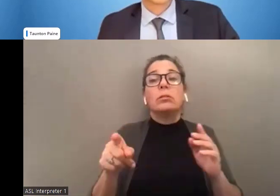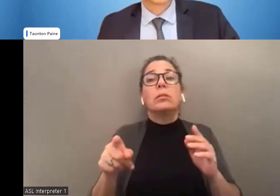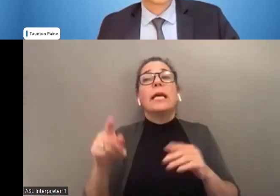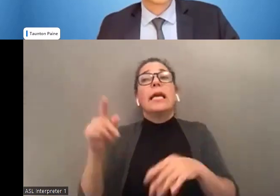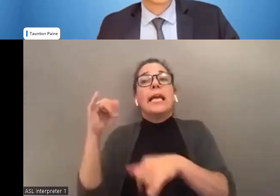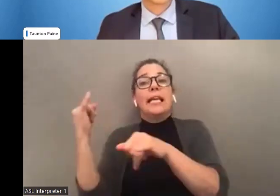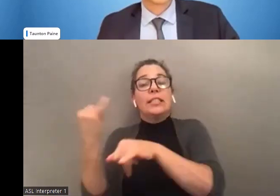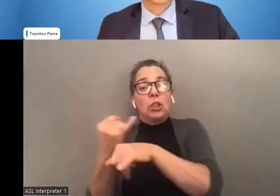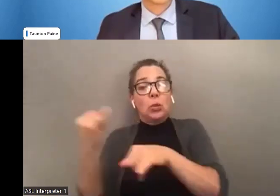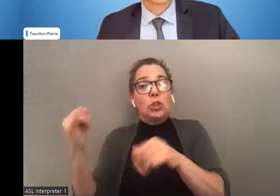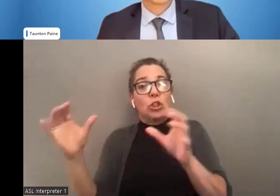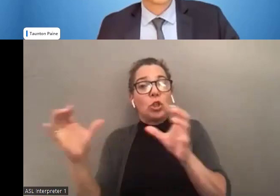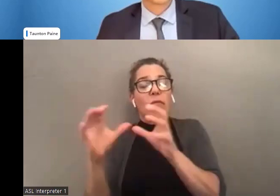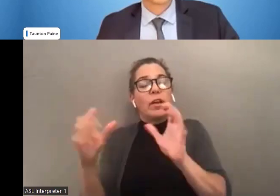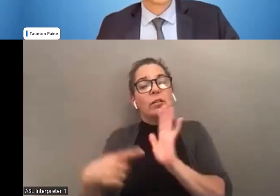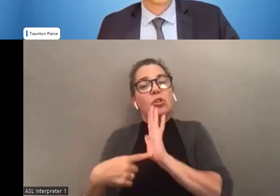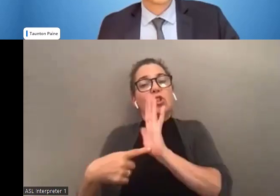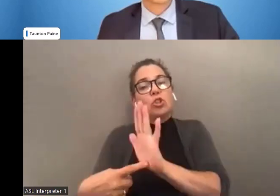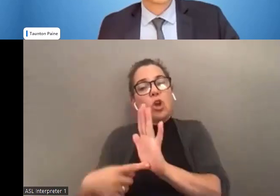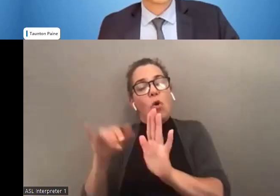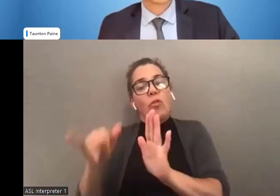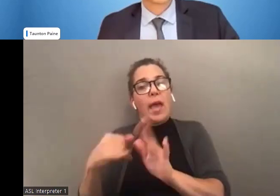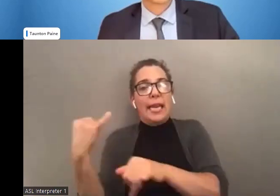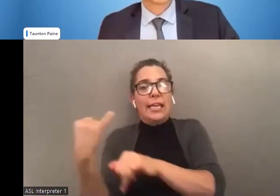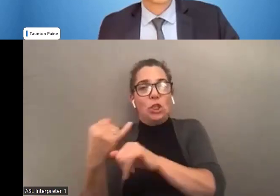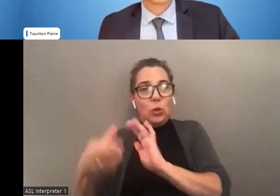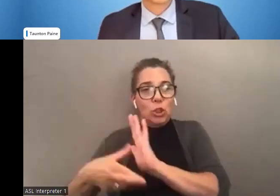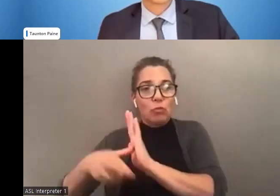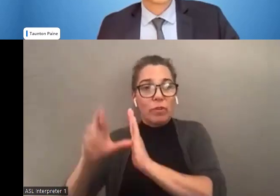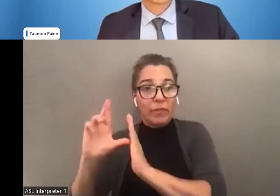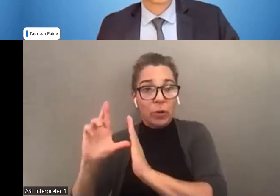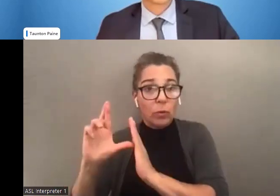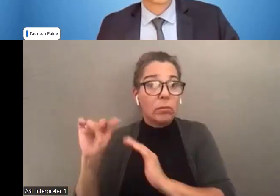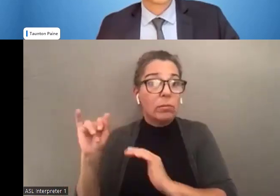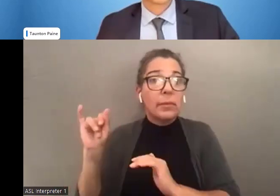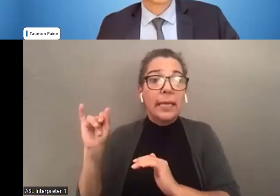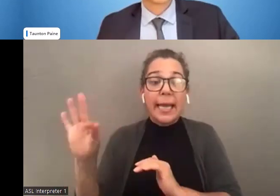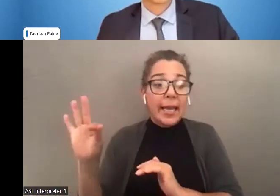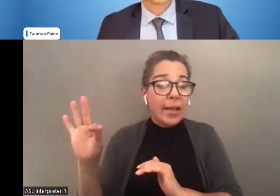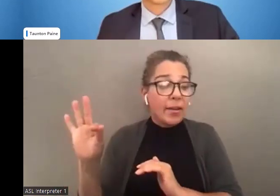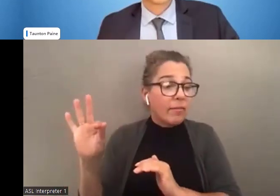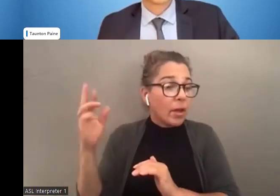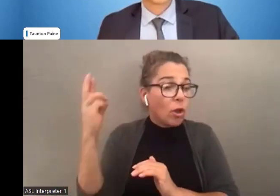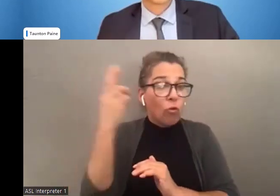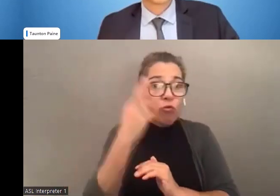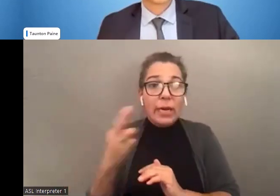designed to reflect institutional review. So if there is a reason for that document to be changed,